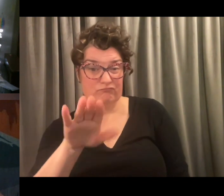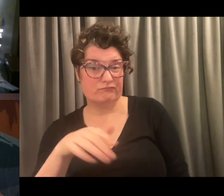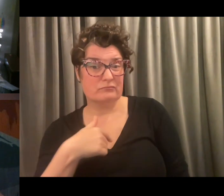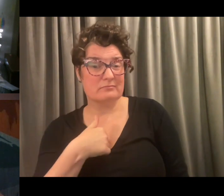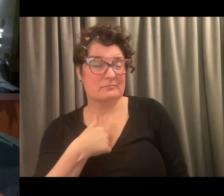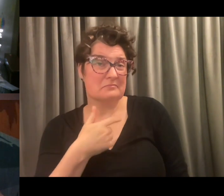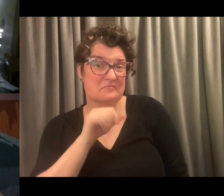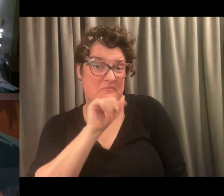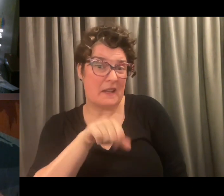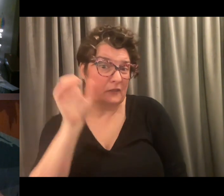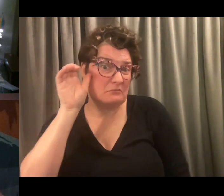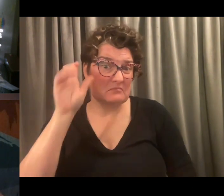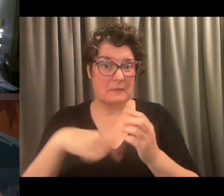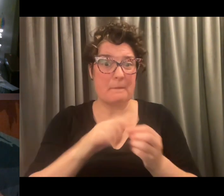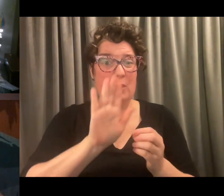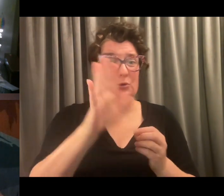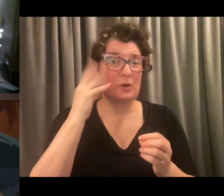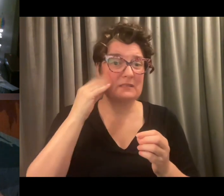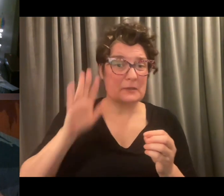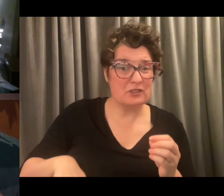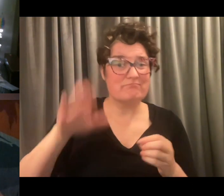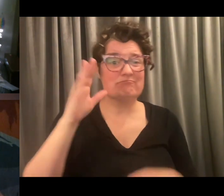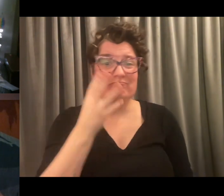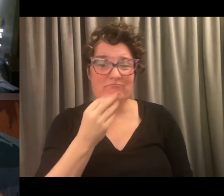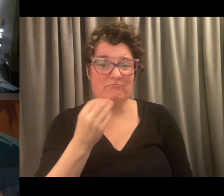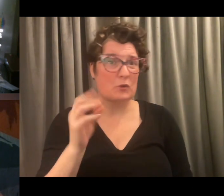like, or what was your experience growing up in relation to Jewishness?